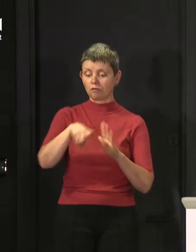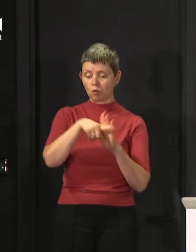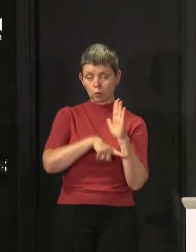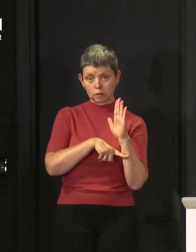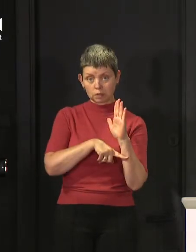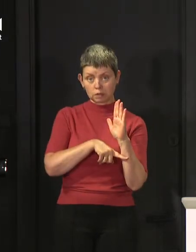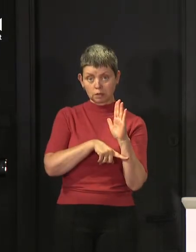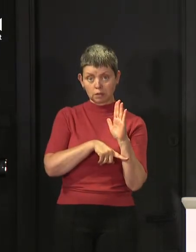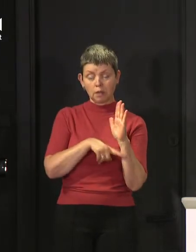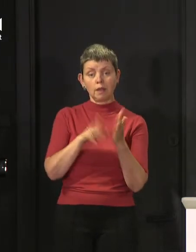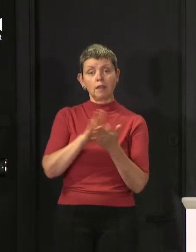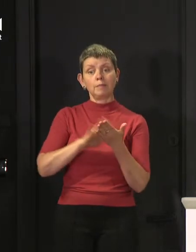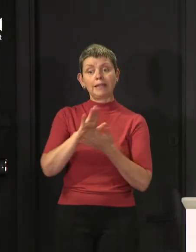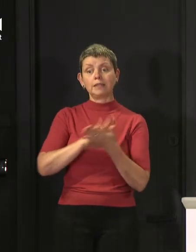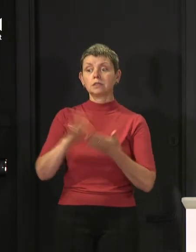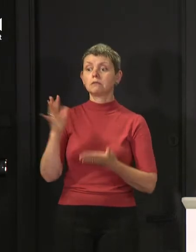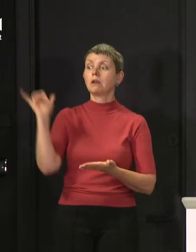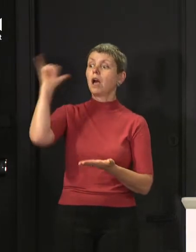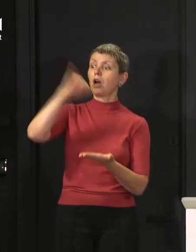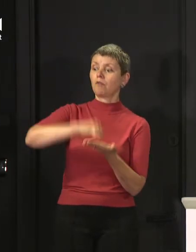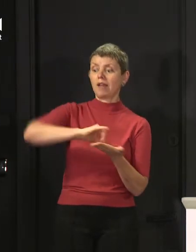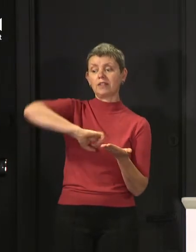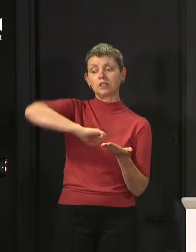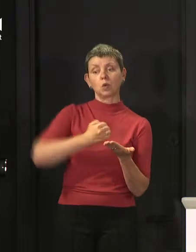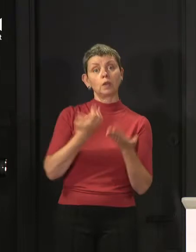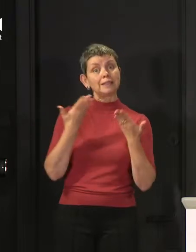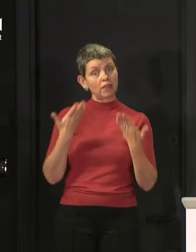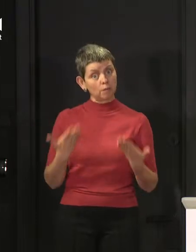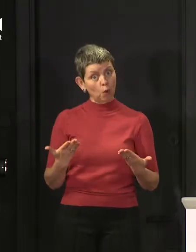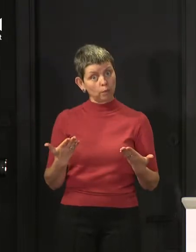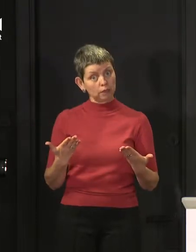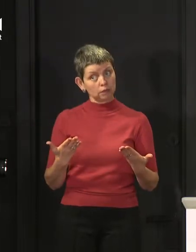rules for, if you fly into Scotland right now from a country that requires quarantine,